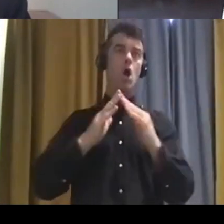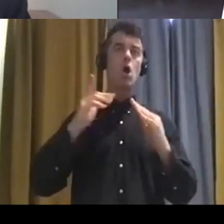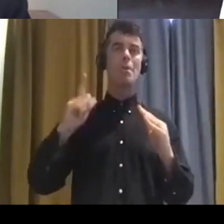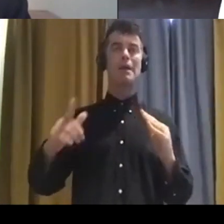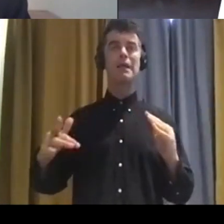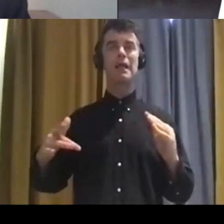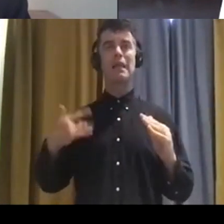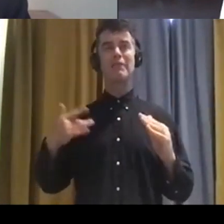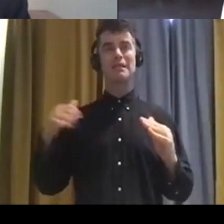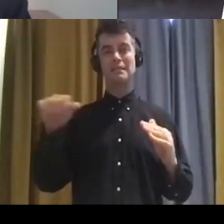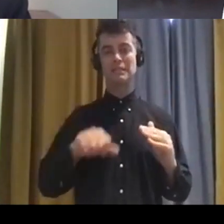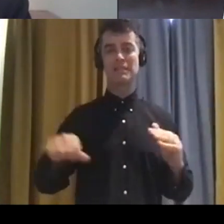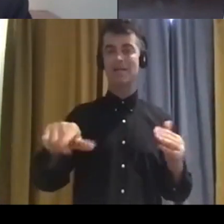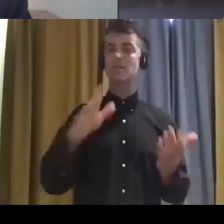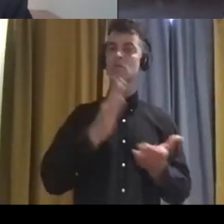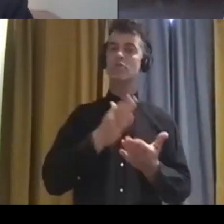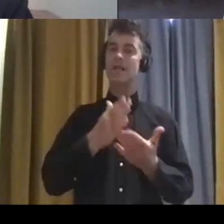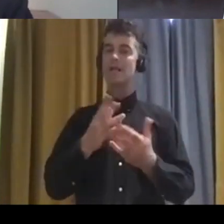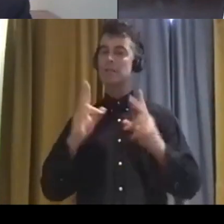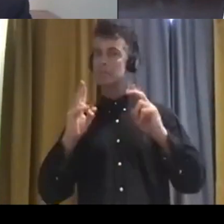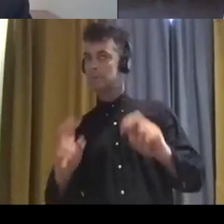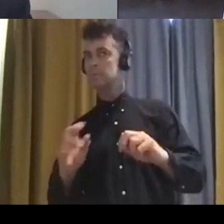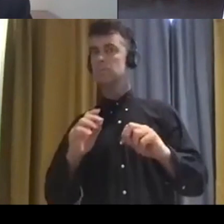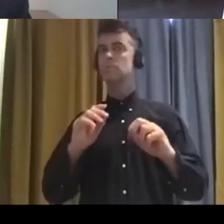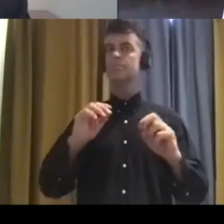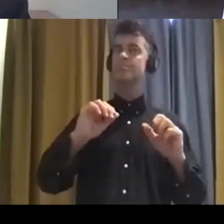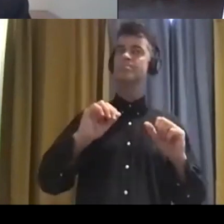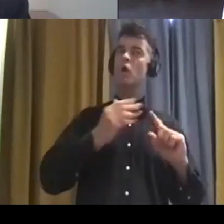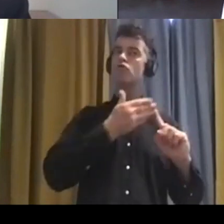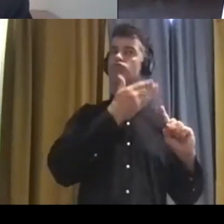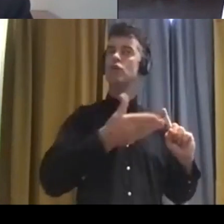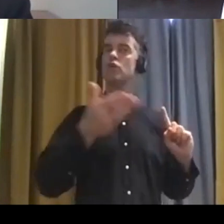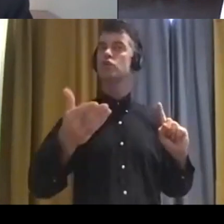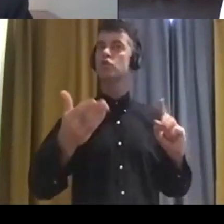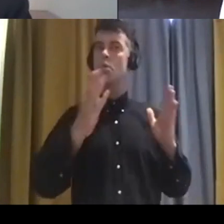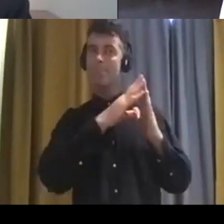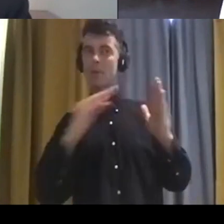space. So this is really questioning traditional models of accommodation. So what does support